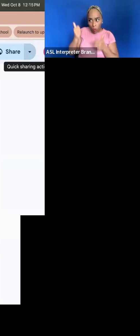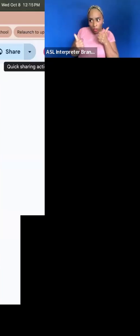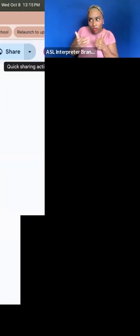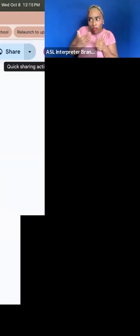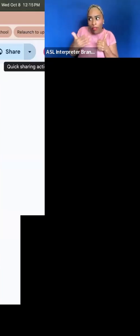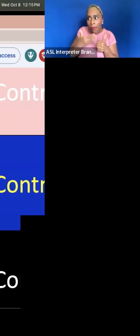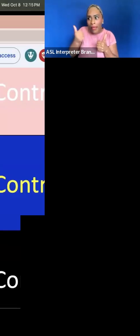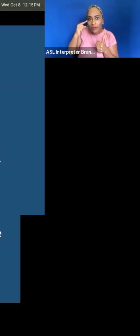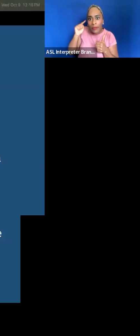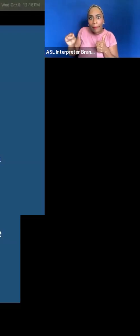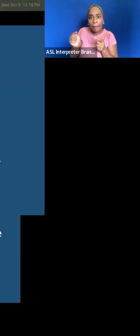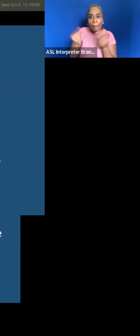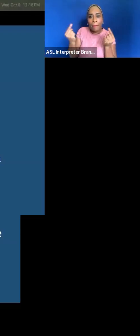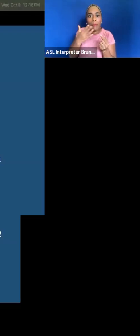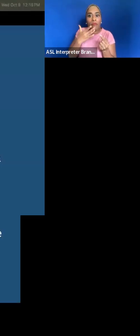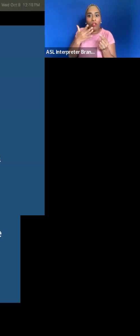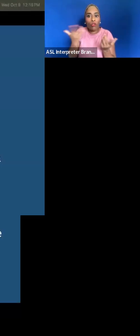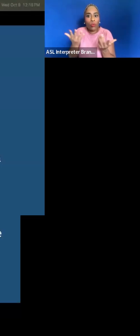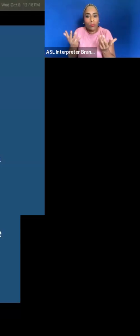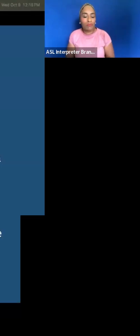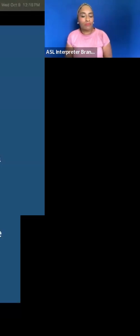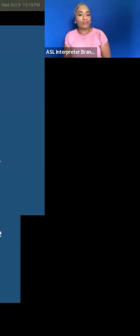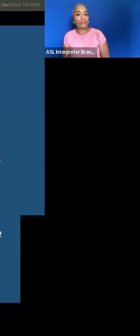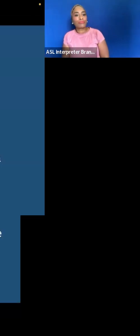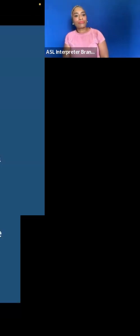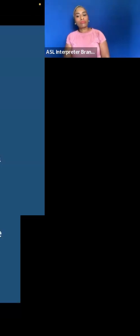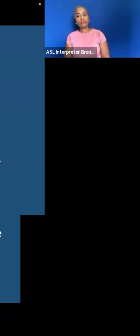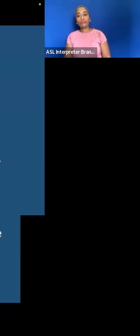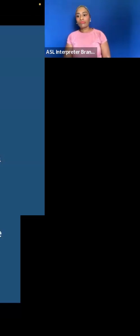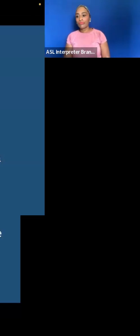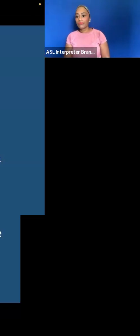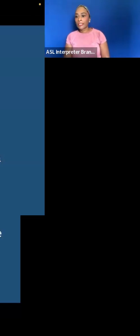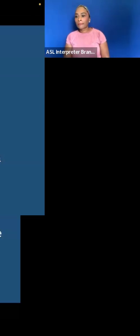All right, we can pop back out of that. All right, next slide, please.